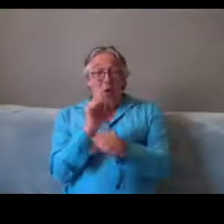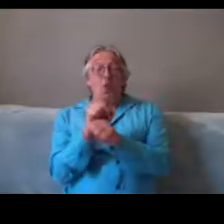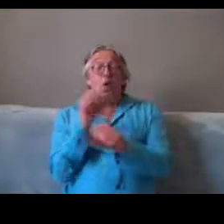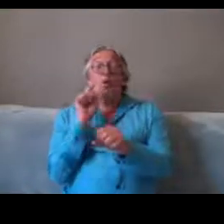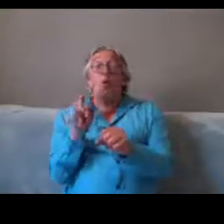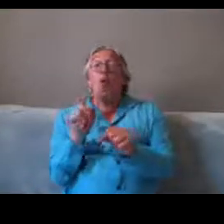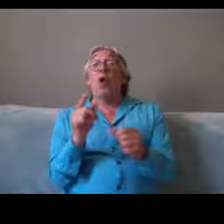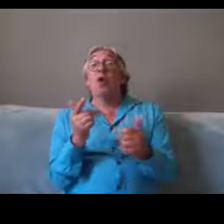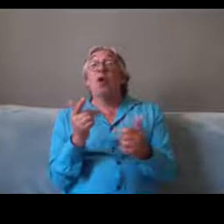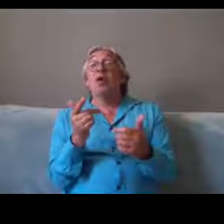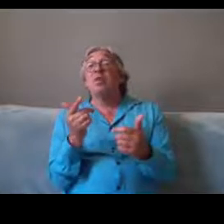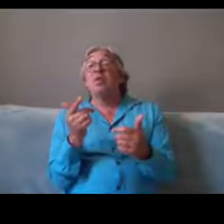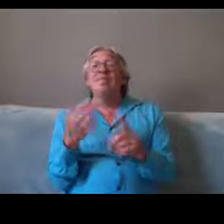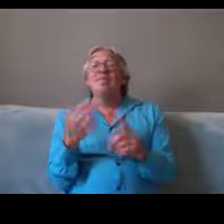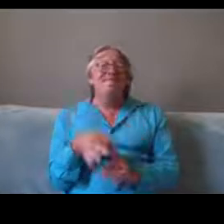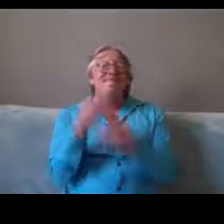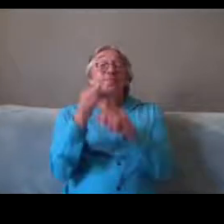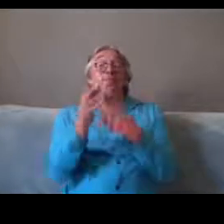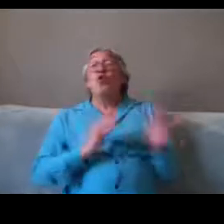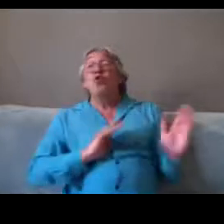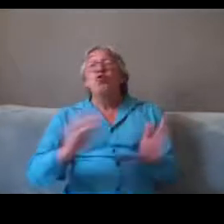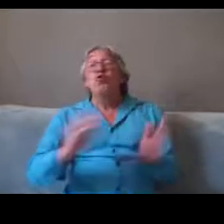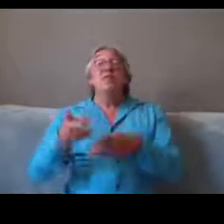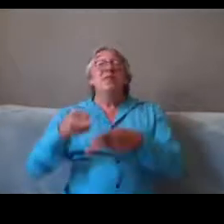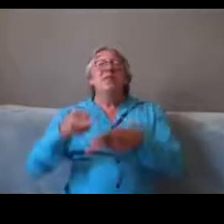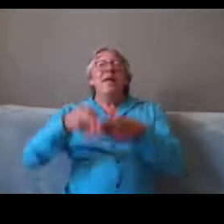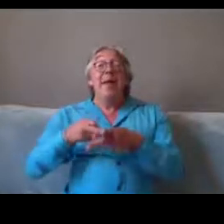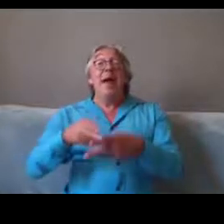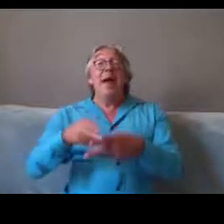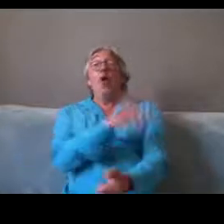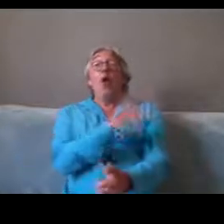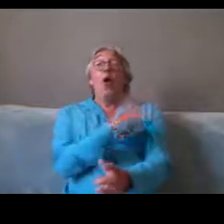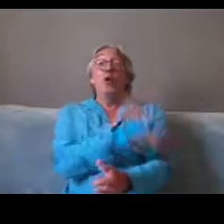of participants with disabilities or special needs.